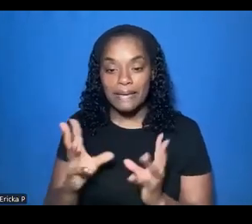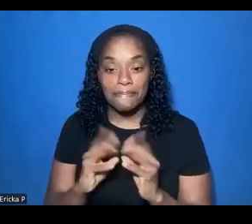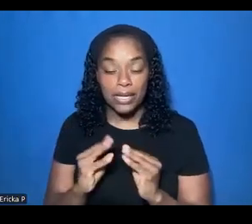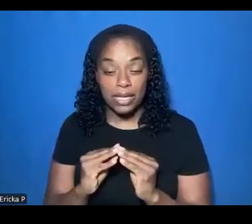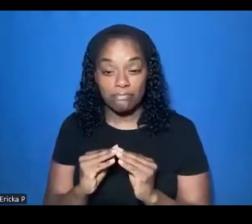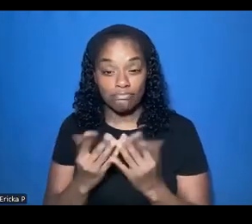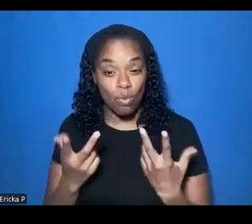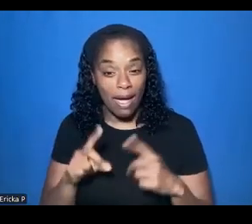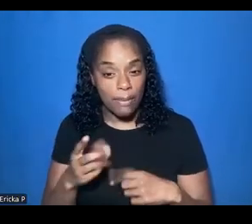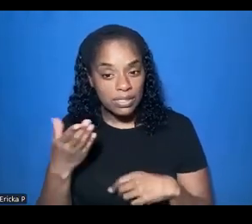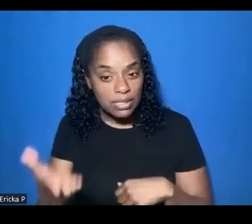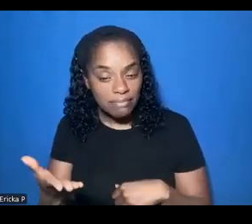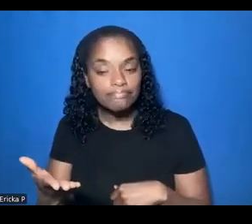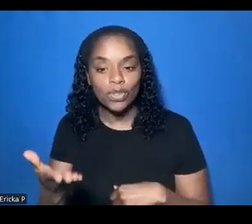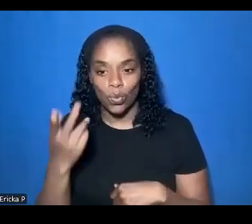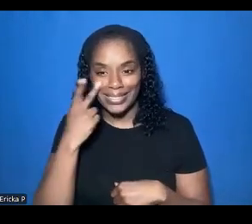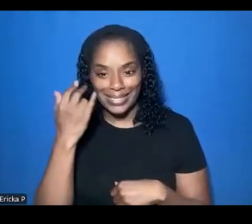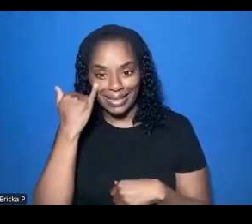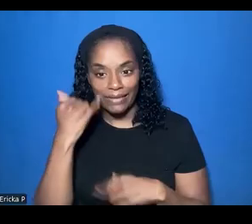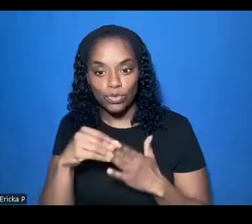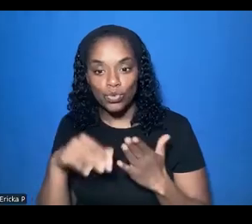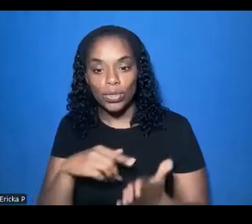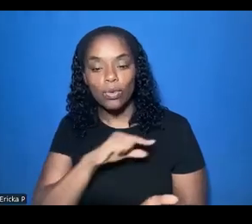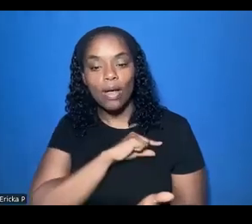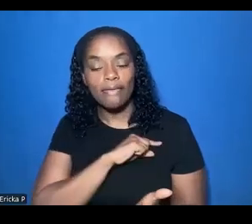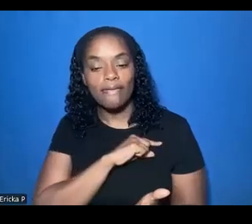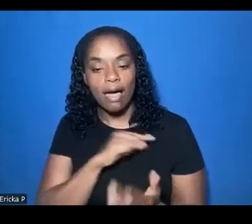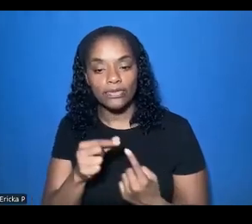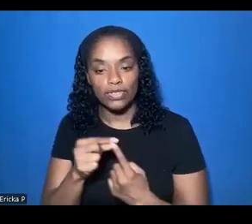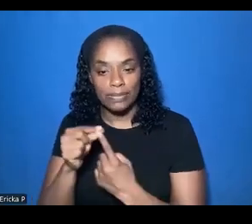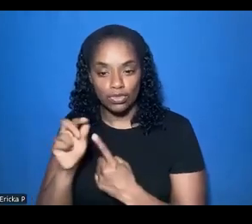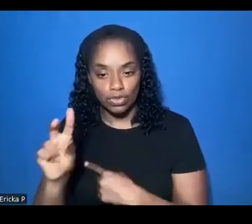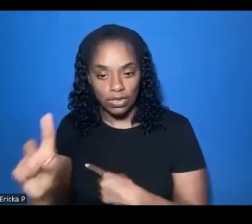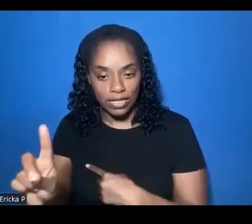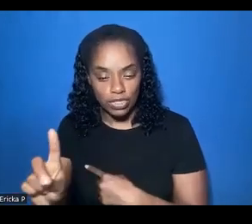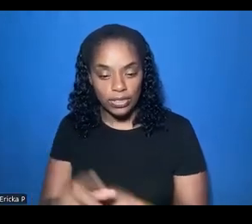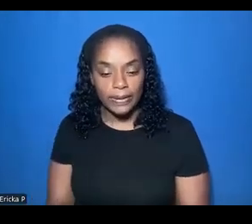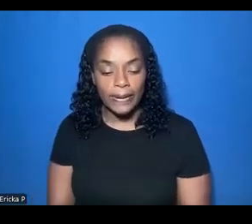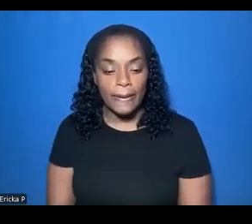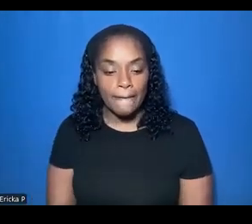qualifies for Special Education. We also recommend one quick tip